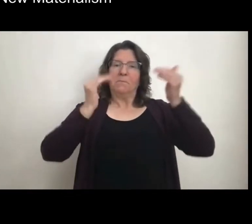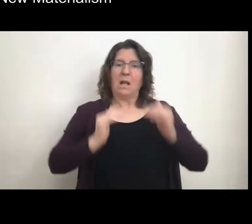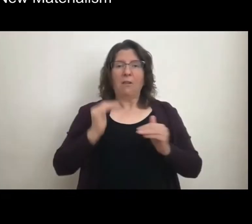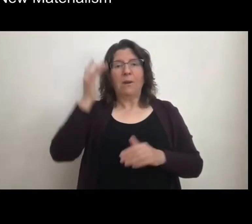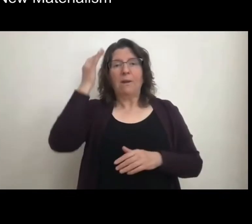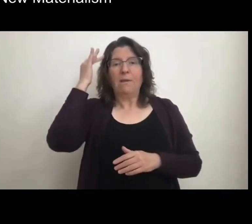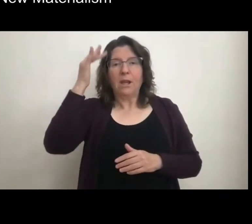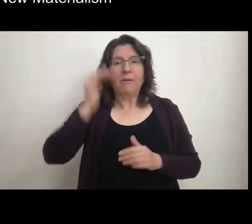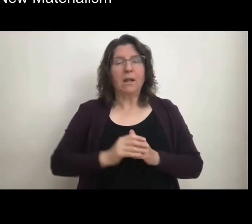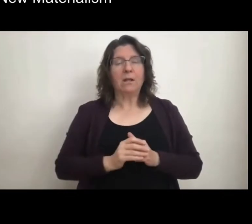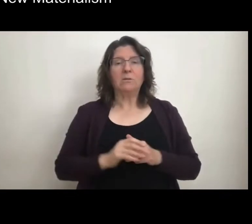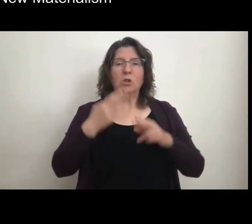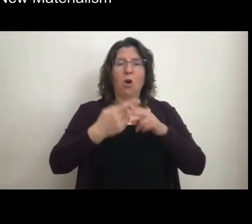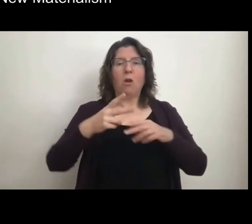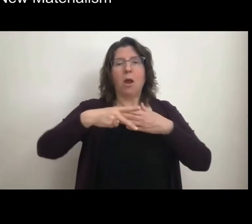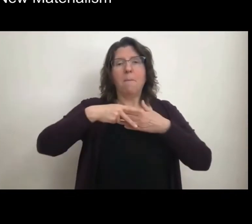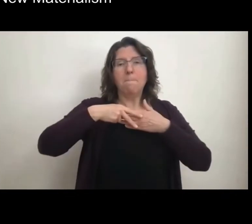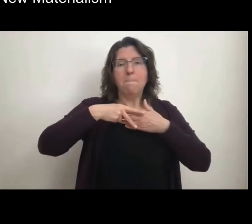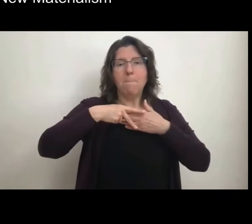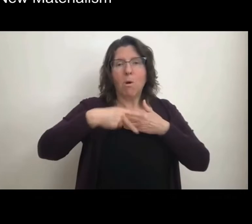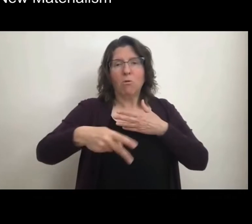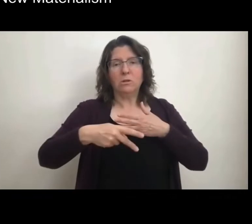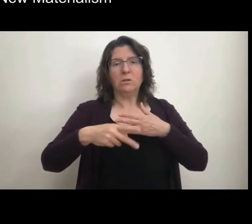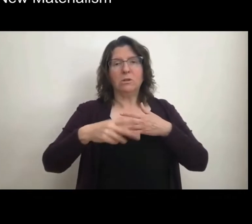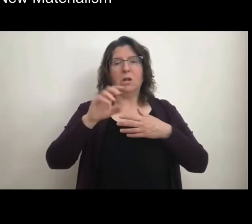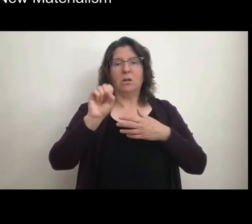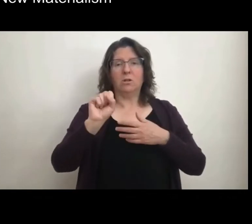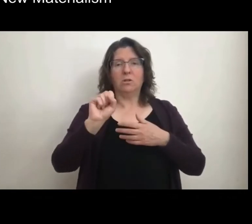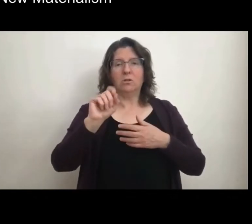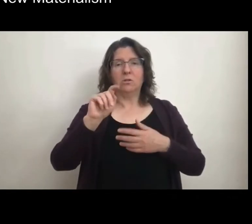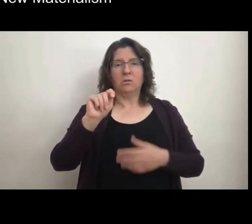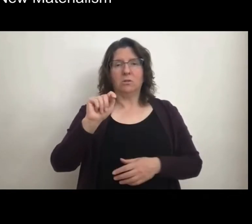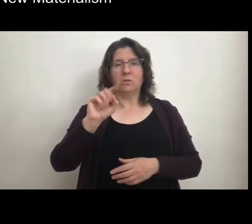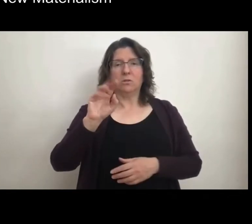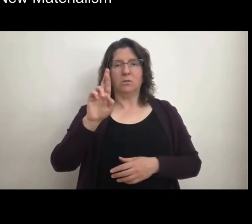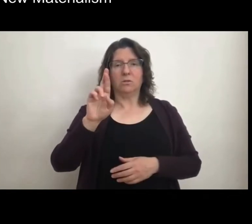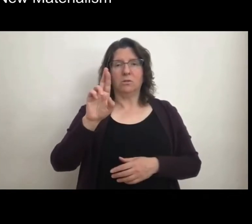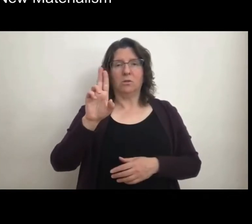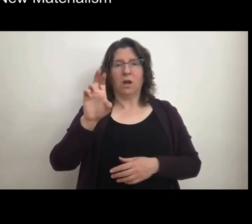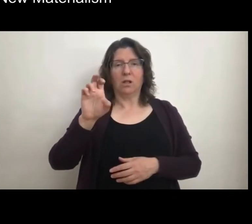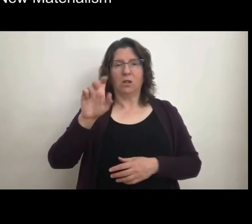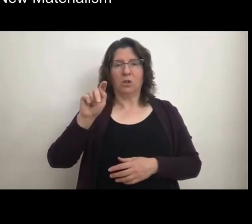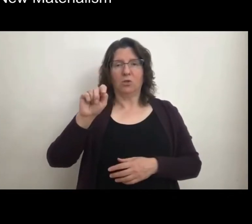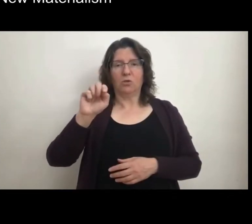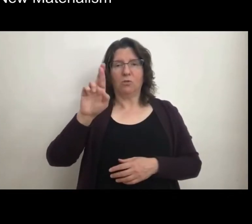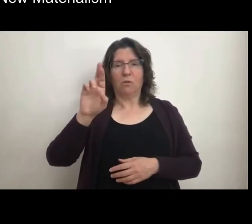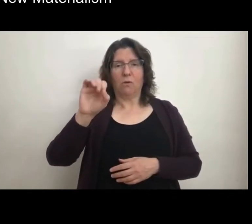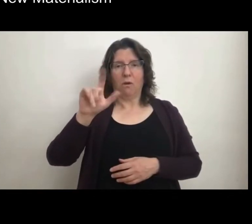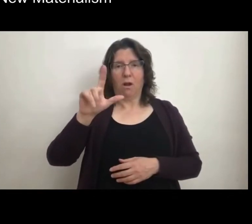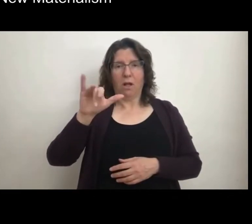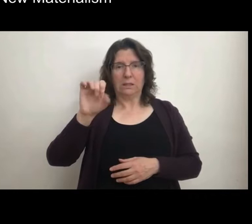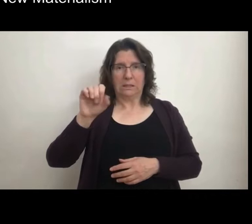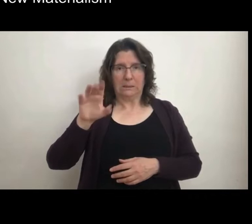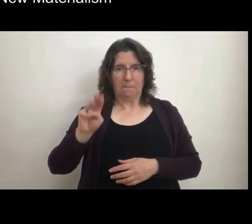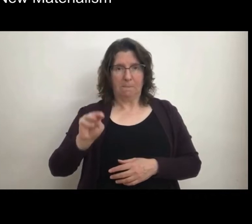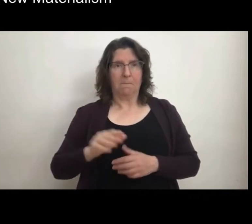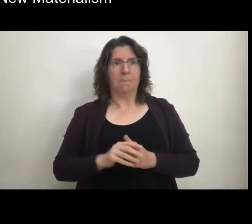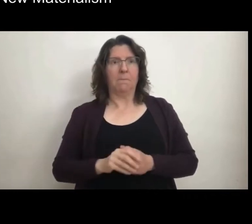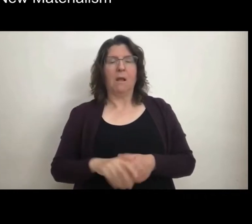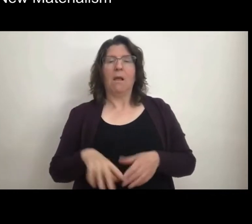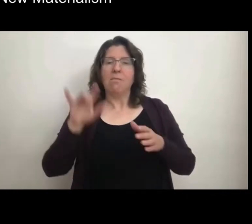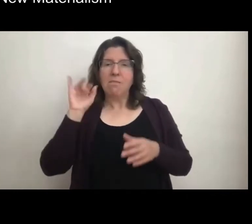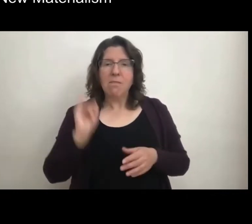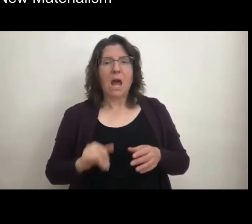Another theory I was learning about was 'Post-Structuralism.'